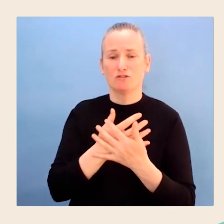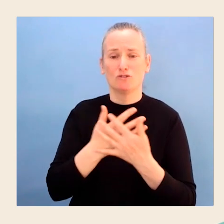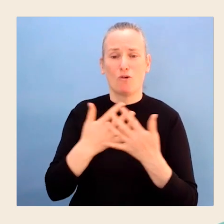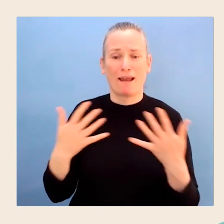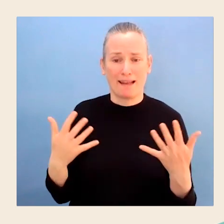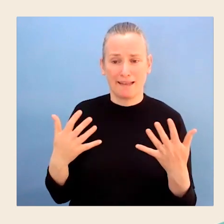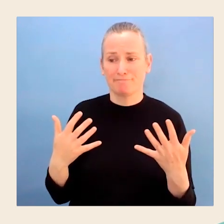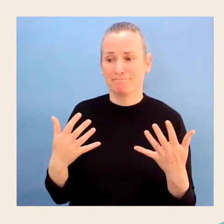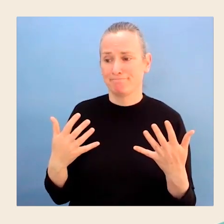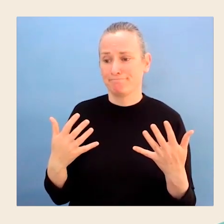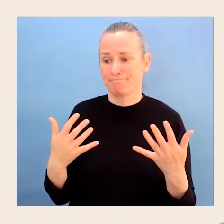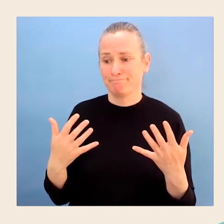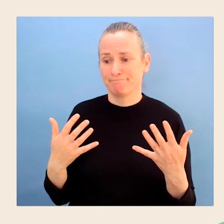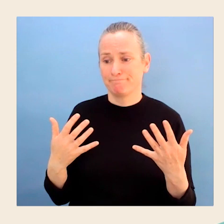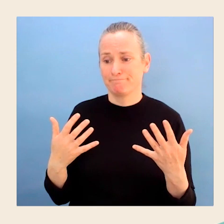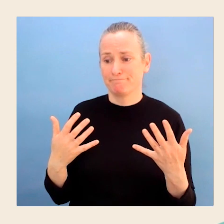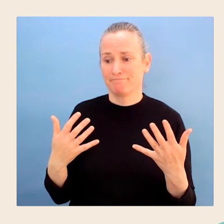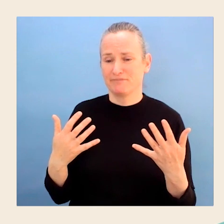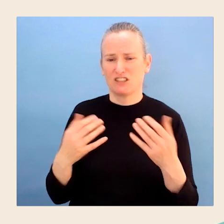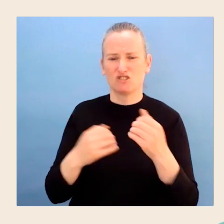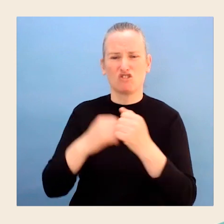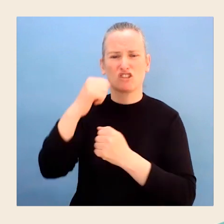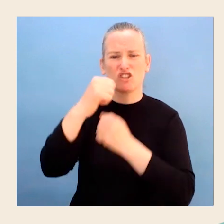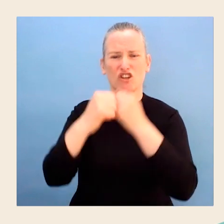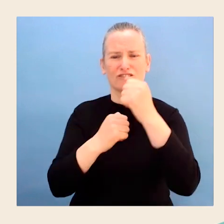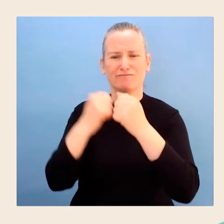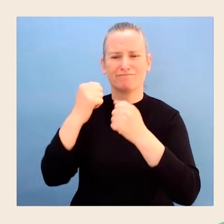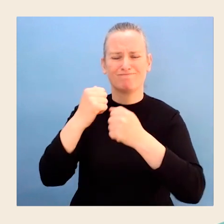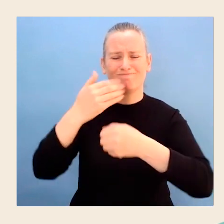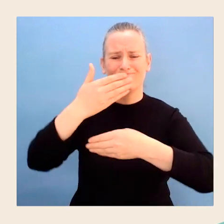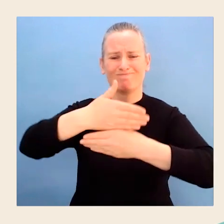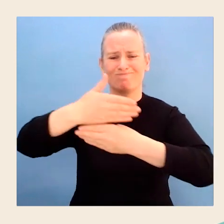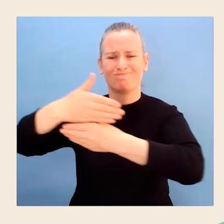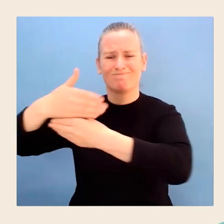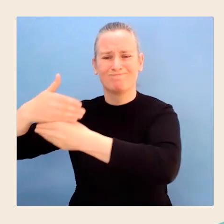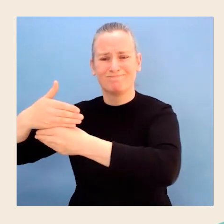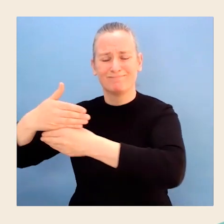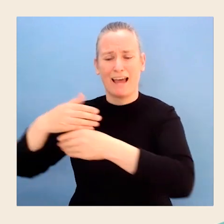and just attitudinal barriers that we just crash against.